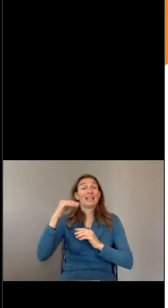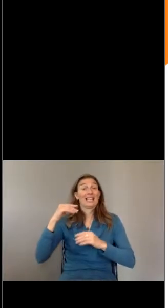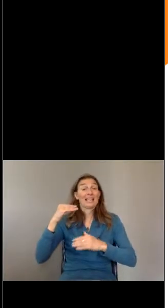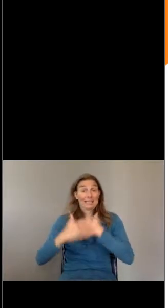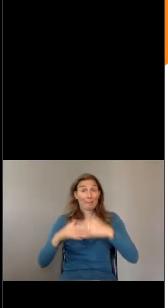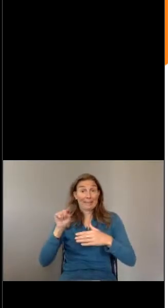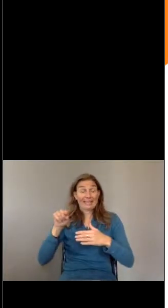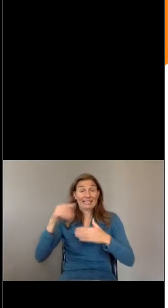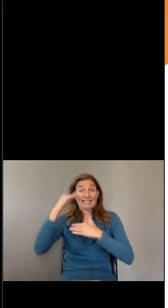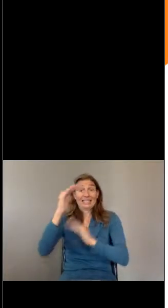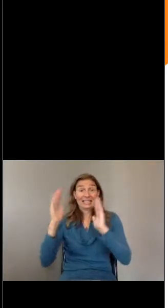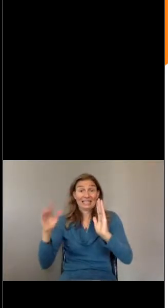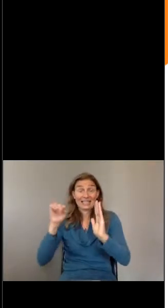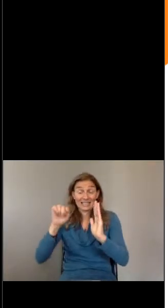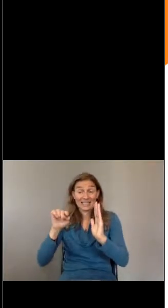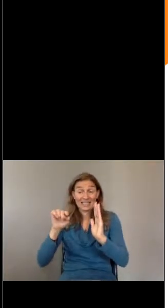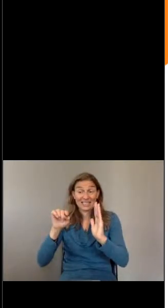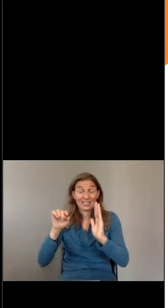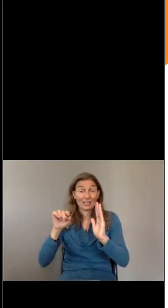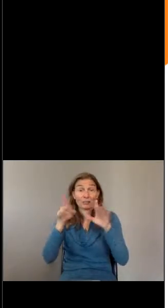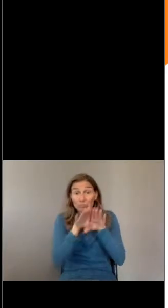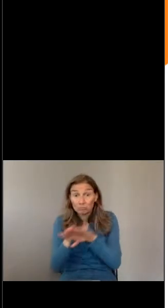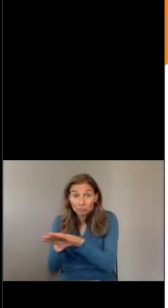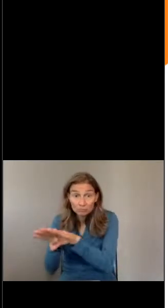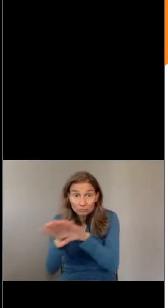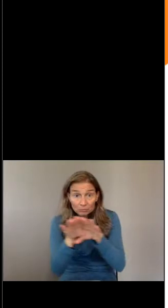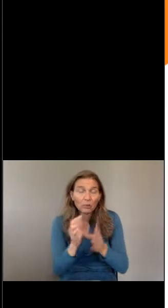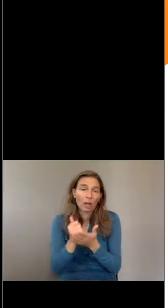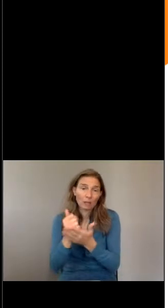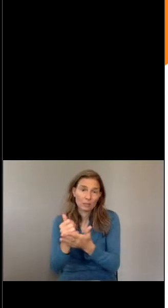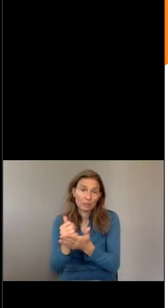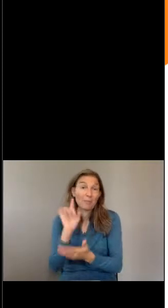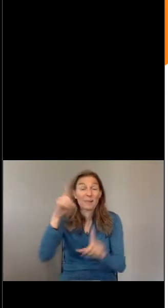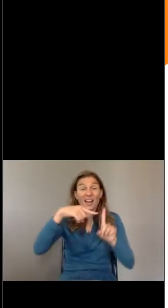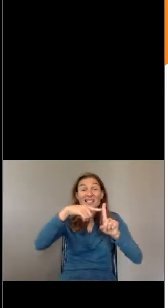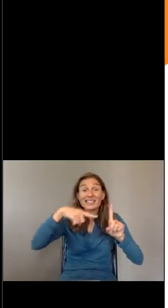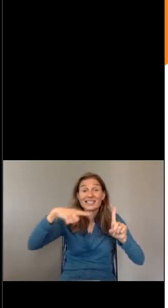Then there is also a lack of data on the different types of costs